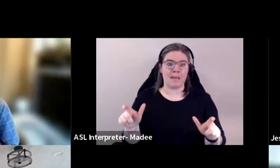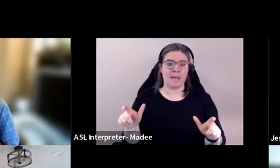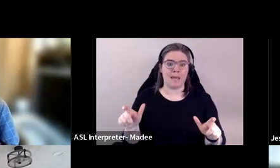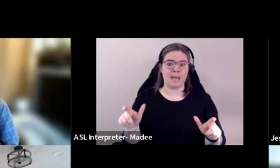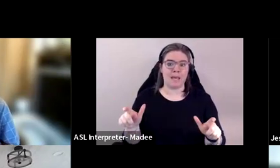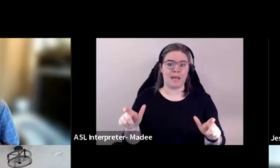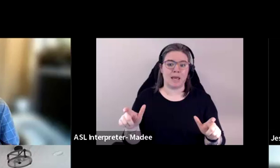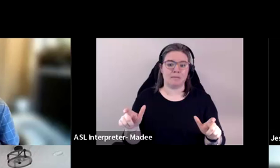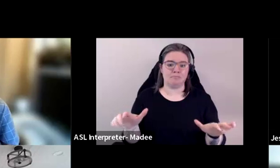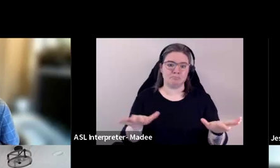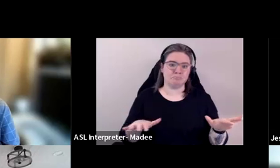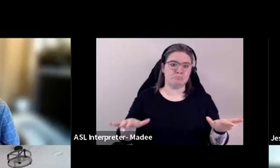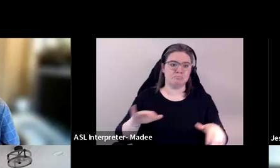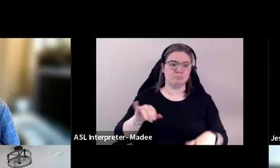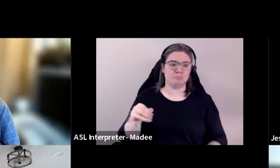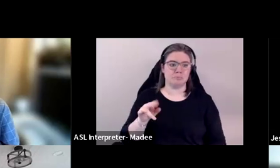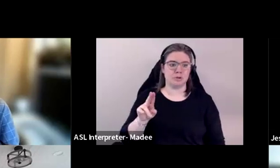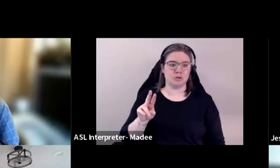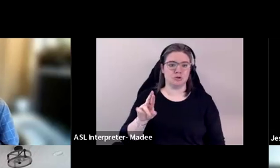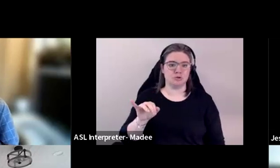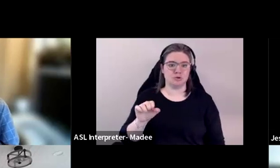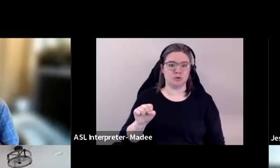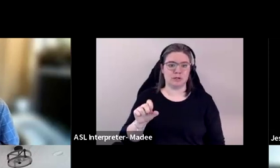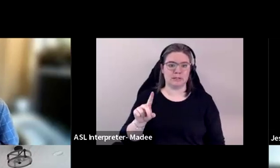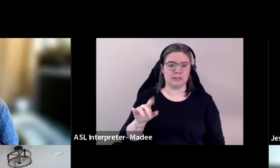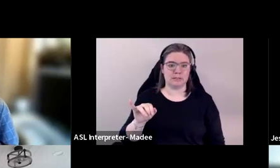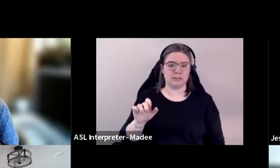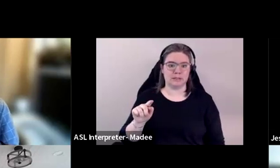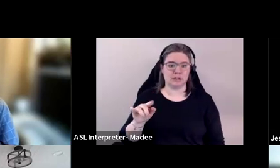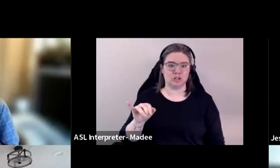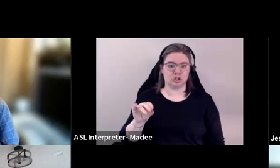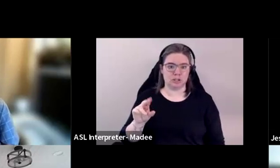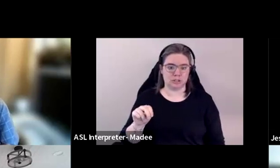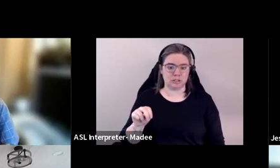and to to get the that similar language